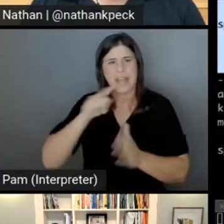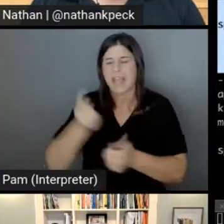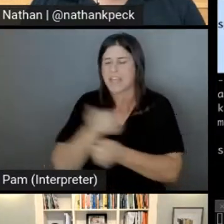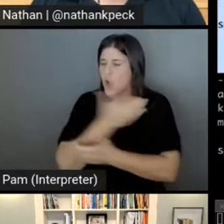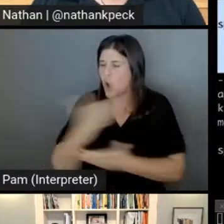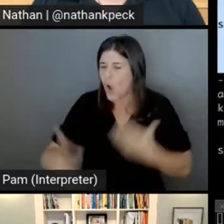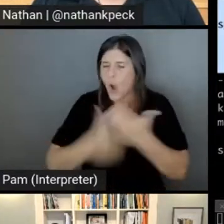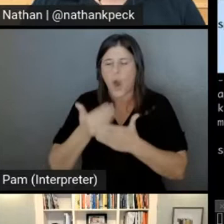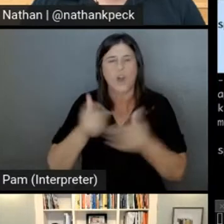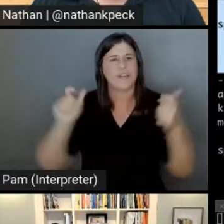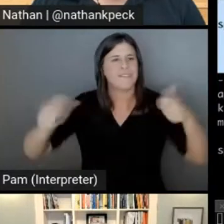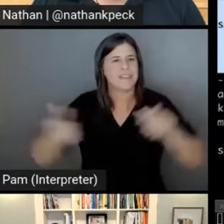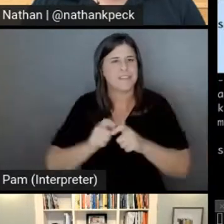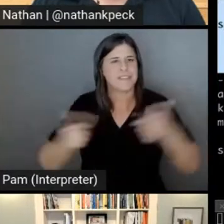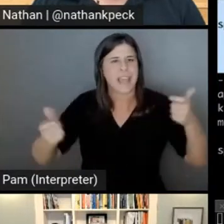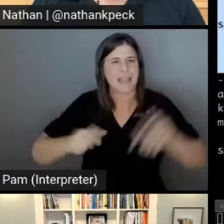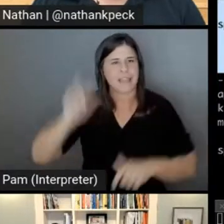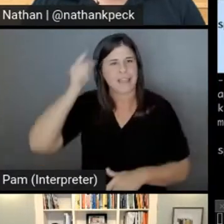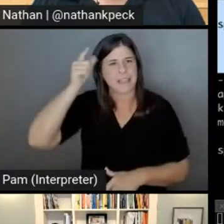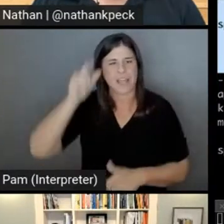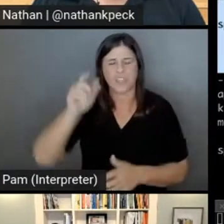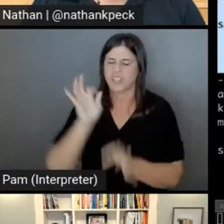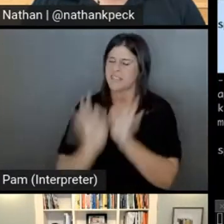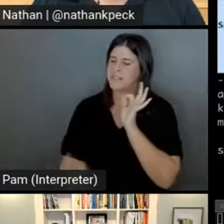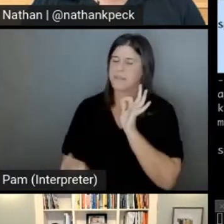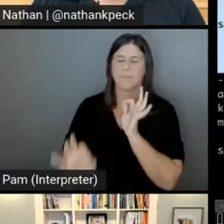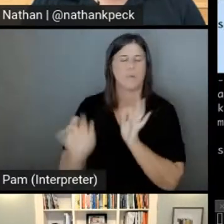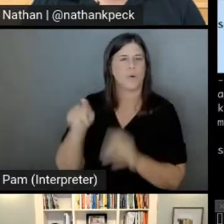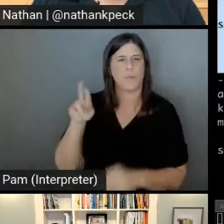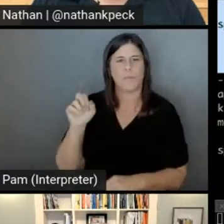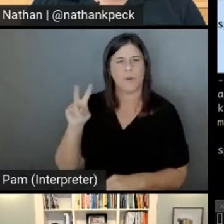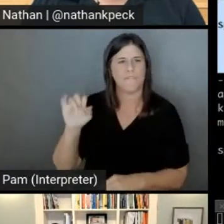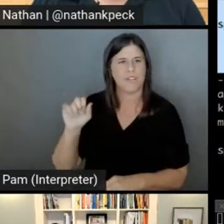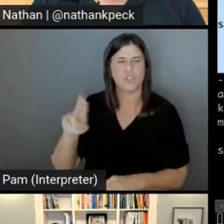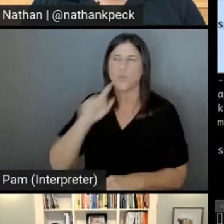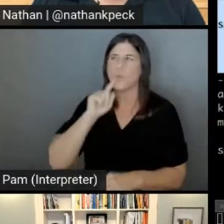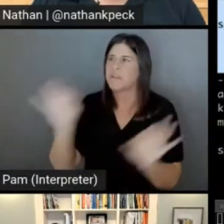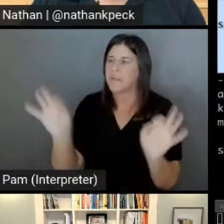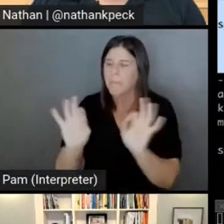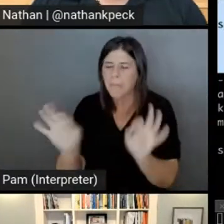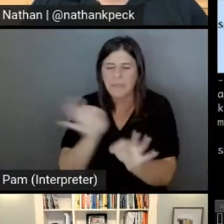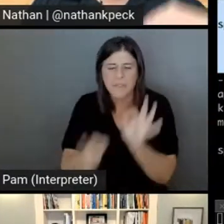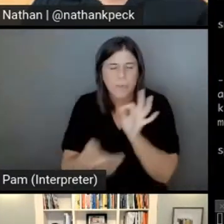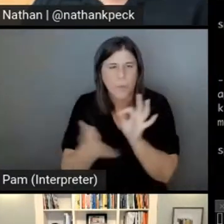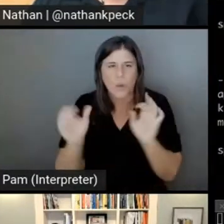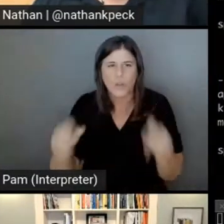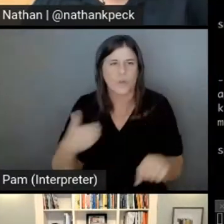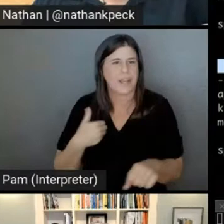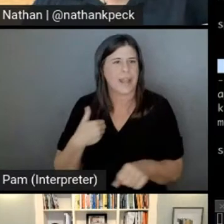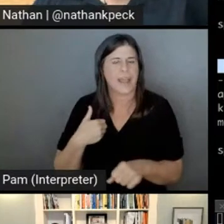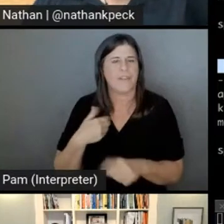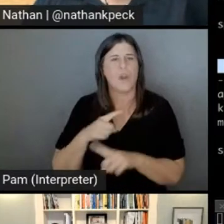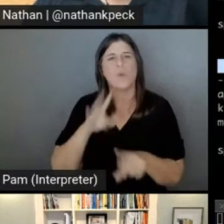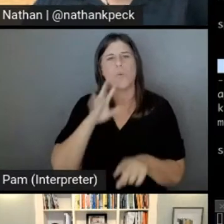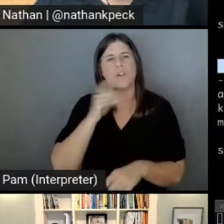So this is a super simple provisioner, is one of the most minimal ones you can have. We talked a little bit about providers earlier.